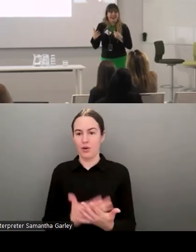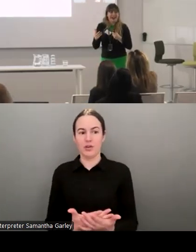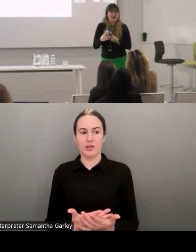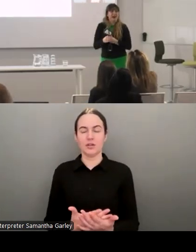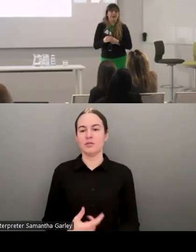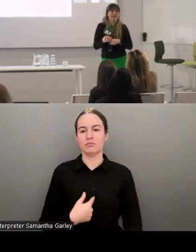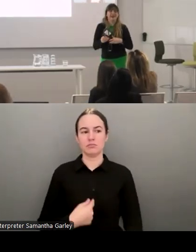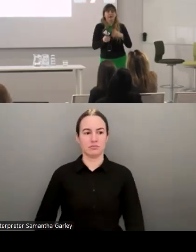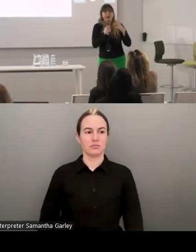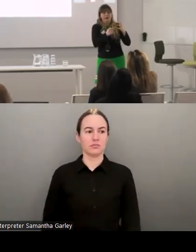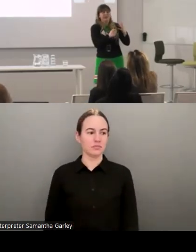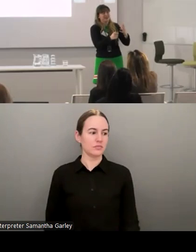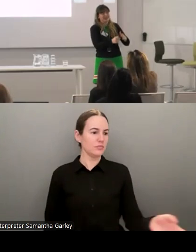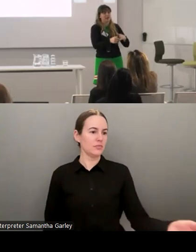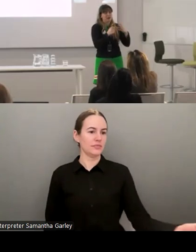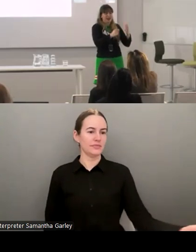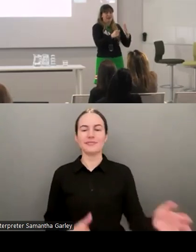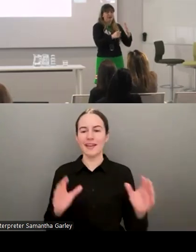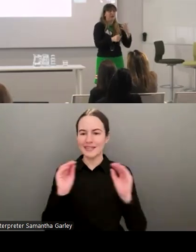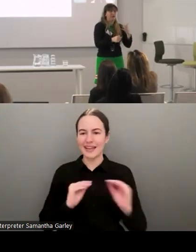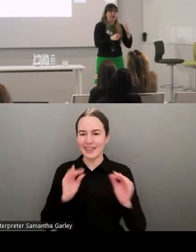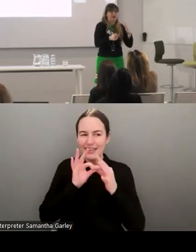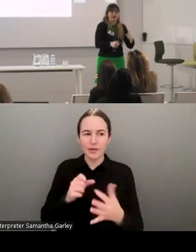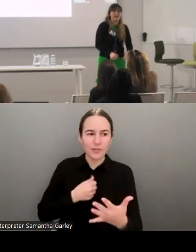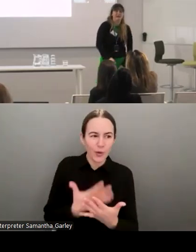I don't have anything with poetry that's like, we have to do poetry with everything.